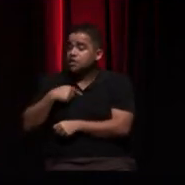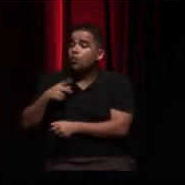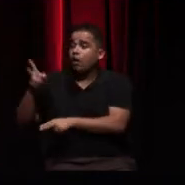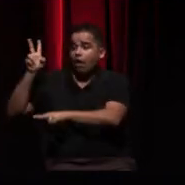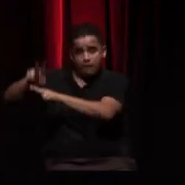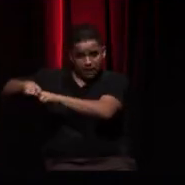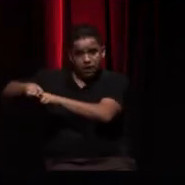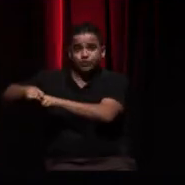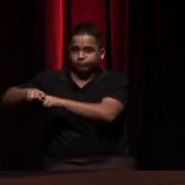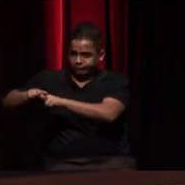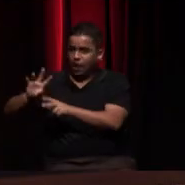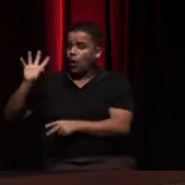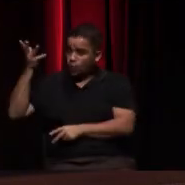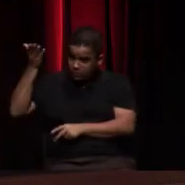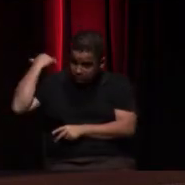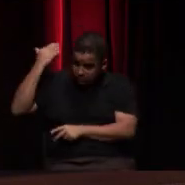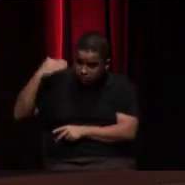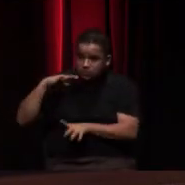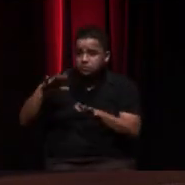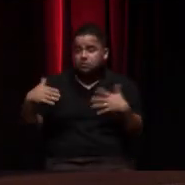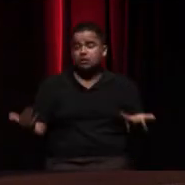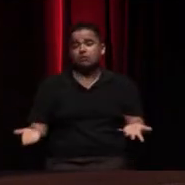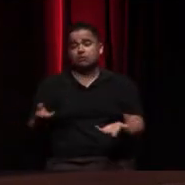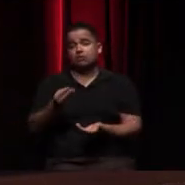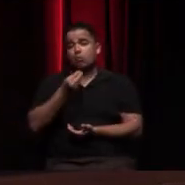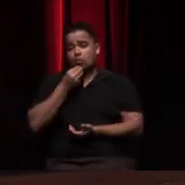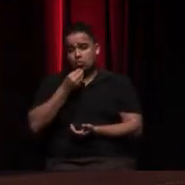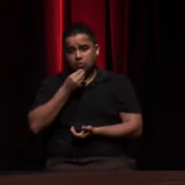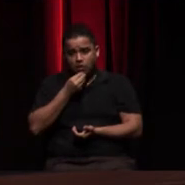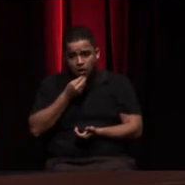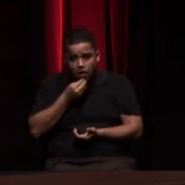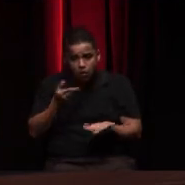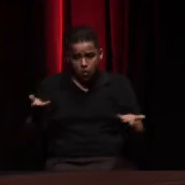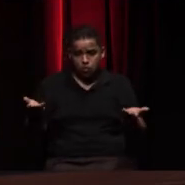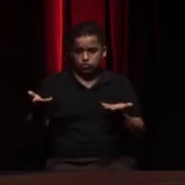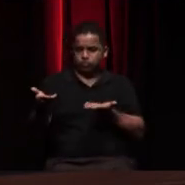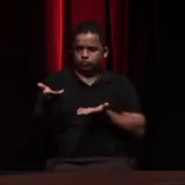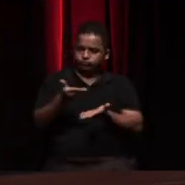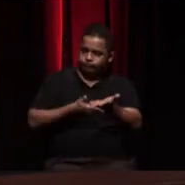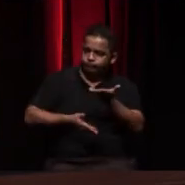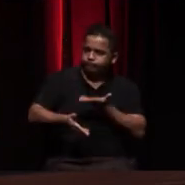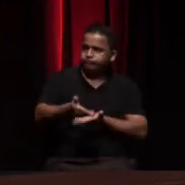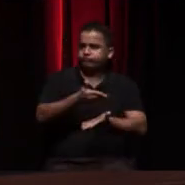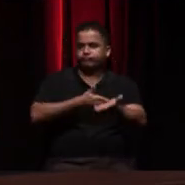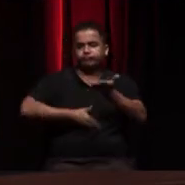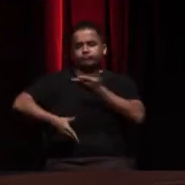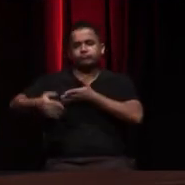So every chance to talk or discuss